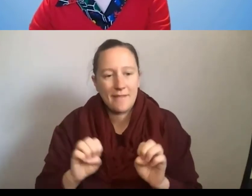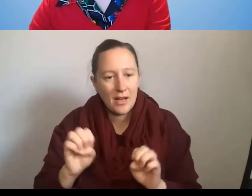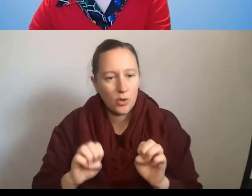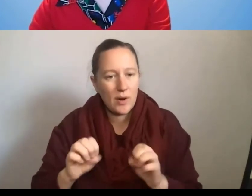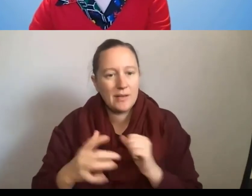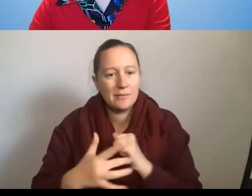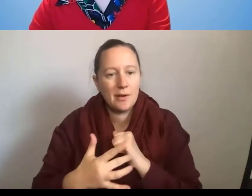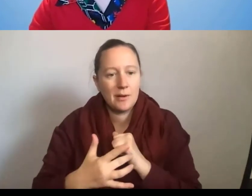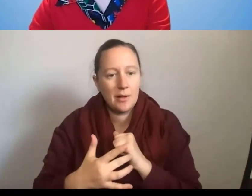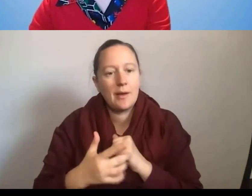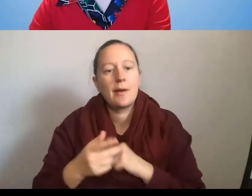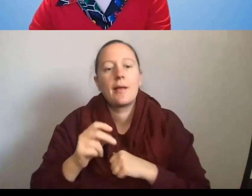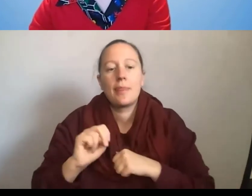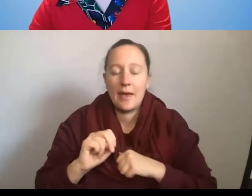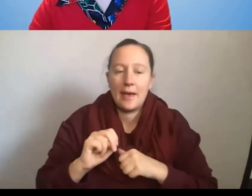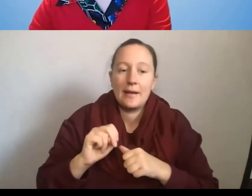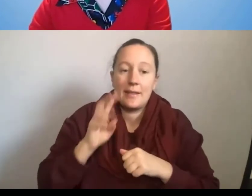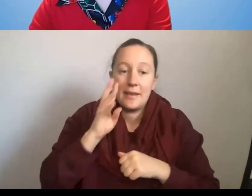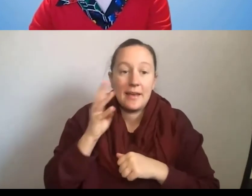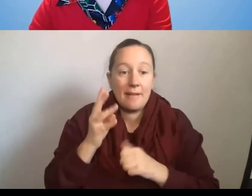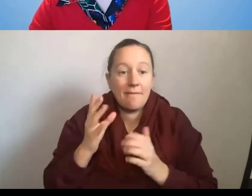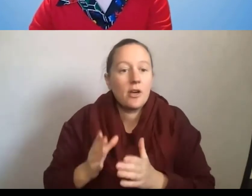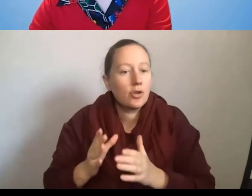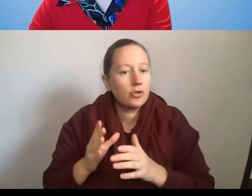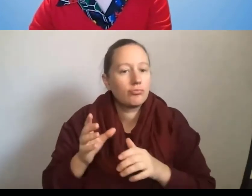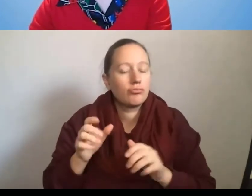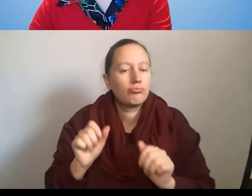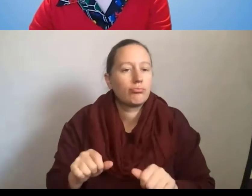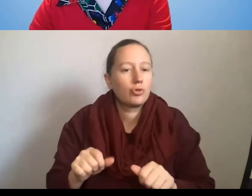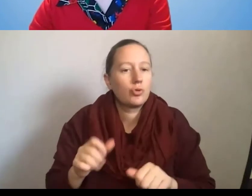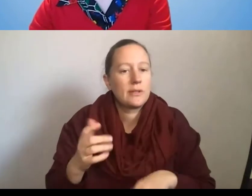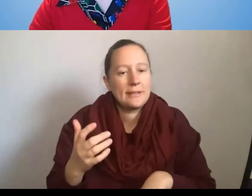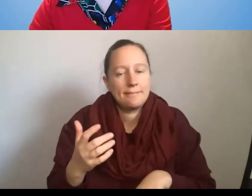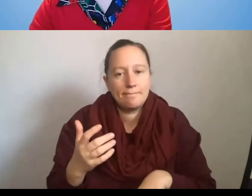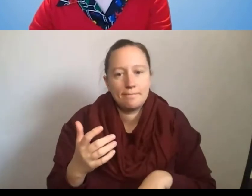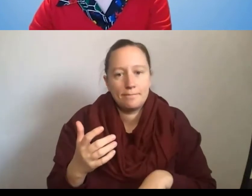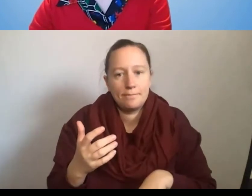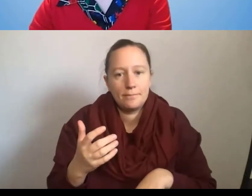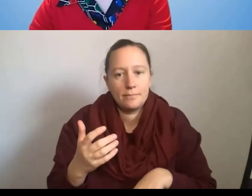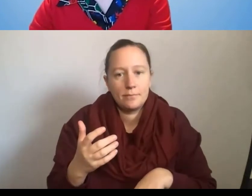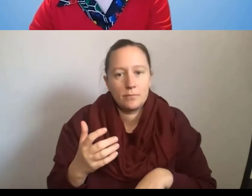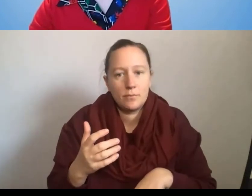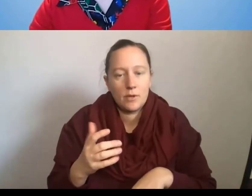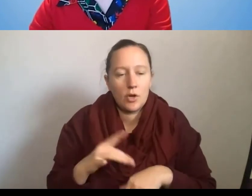And it gave our innovators a real benefit because they were able to get early feedback